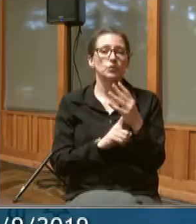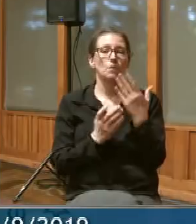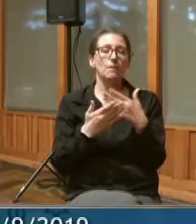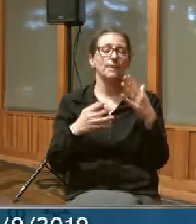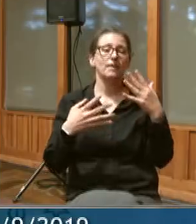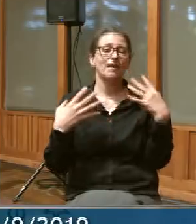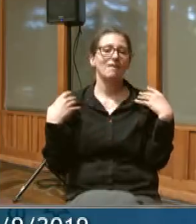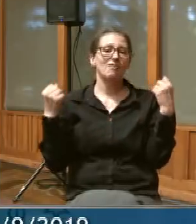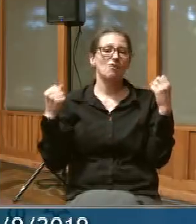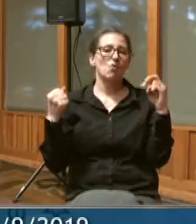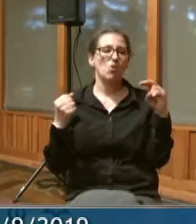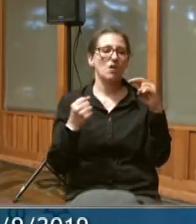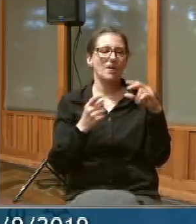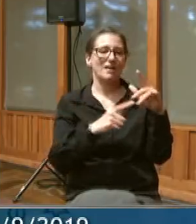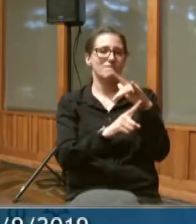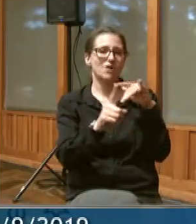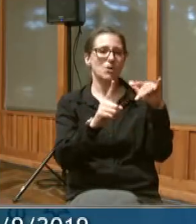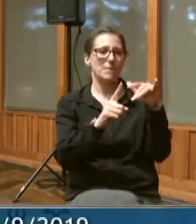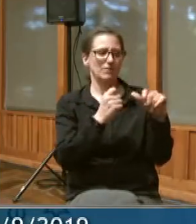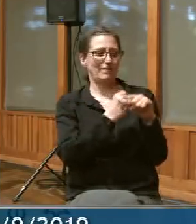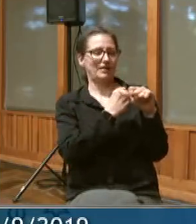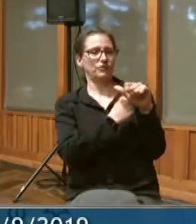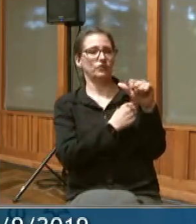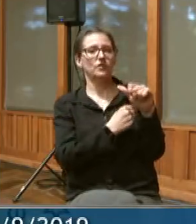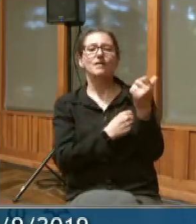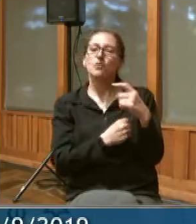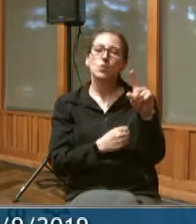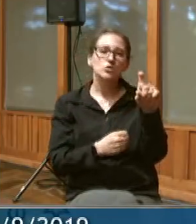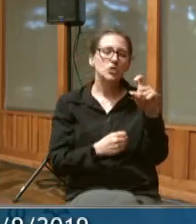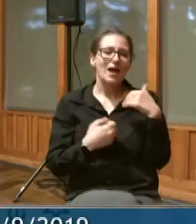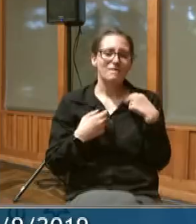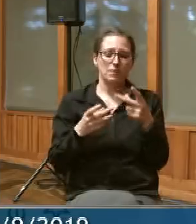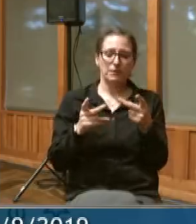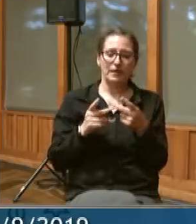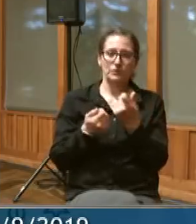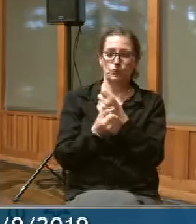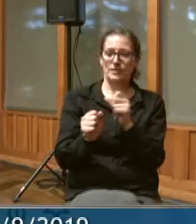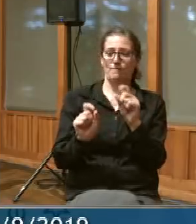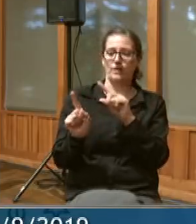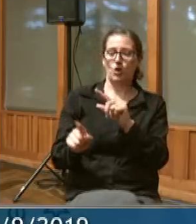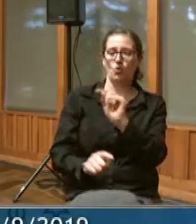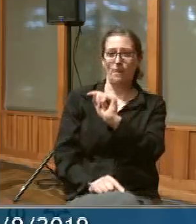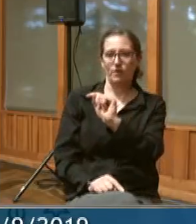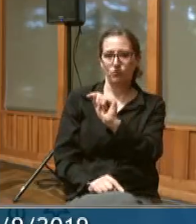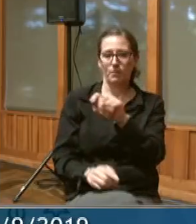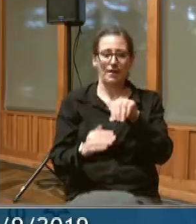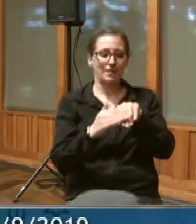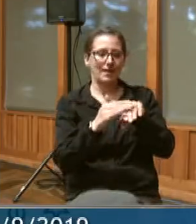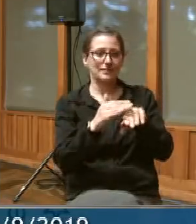ANYWHERE IN OUR CITY AND NOBODY SHOULD BE EXPOSED TO PUBLIC HEALTH OR ENVIRONMENTAL HAZARDS THAT CAN BE PREVENTED.